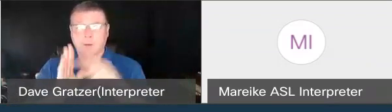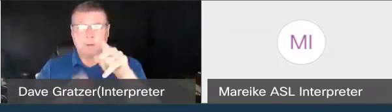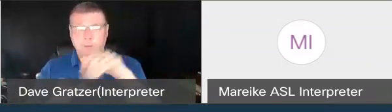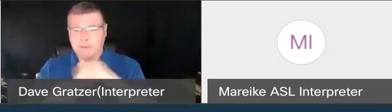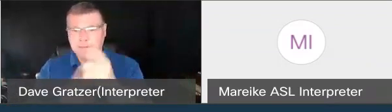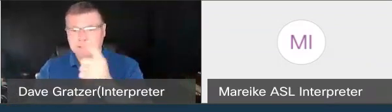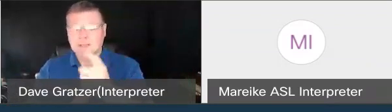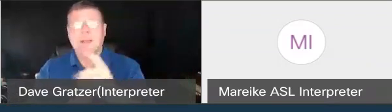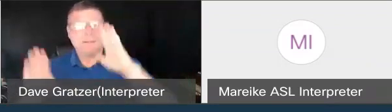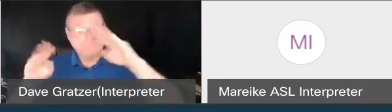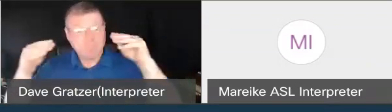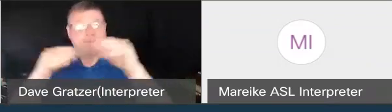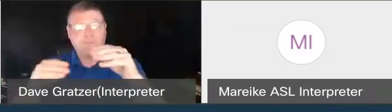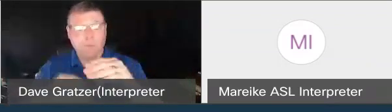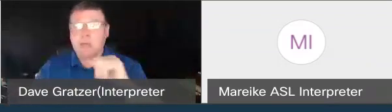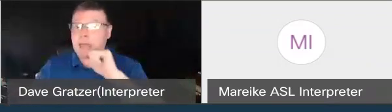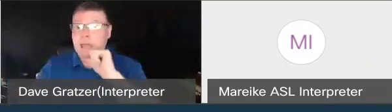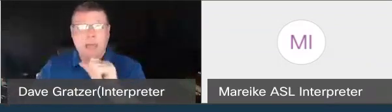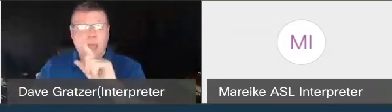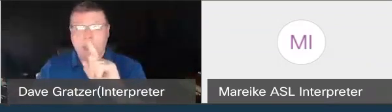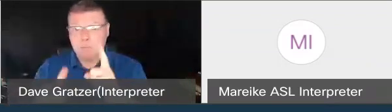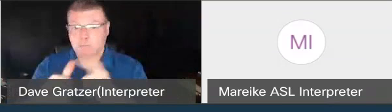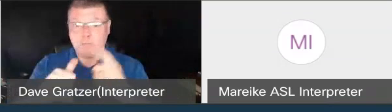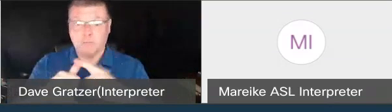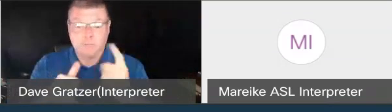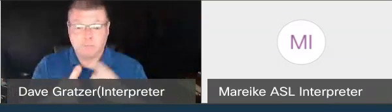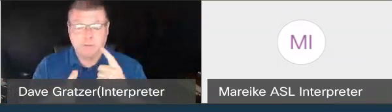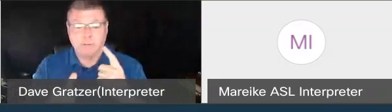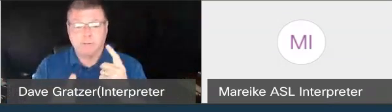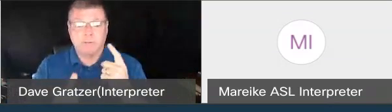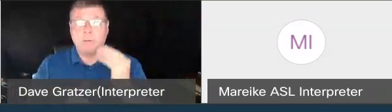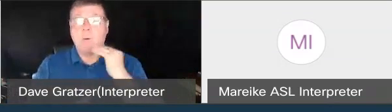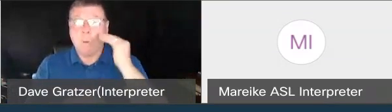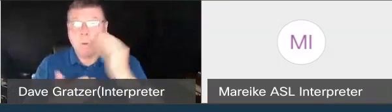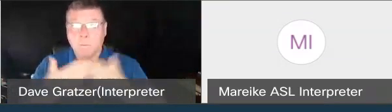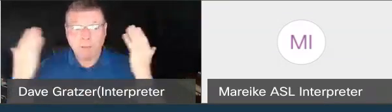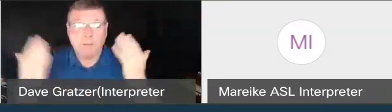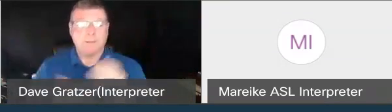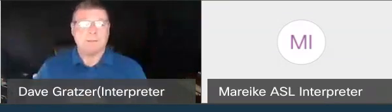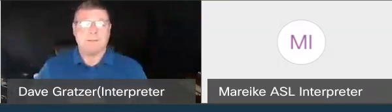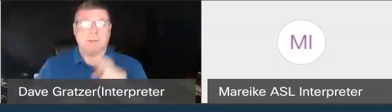cater not to, uh, primarily, uh, homeless chronic users of the system